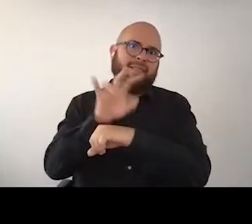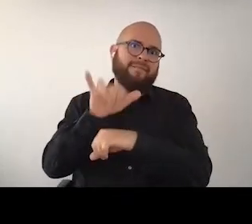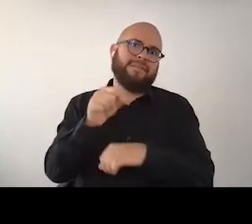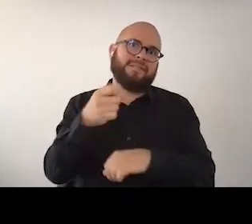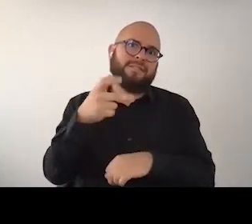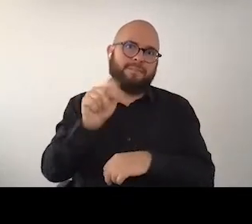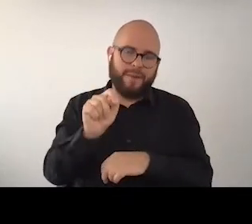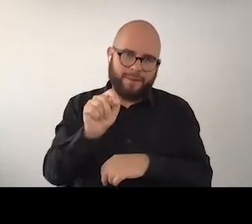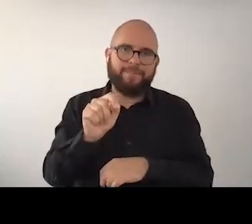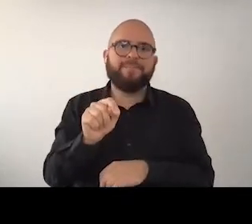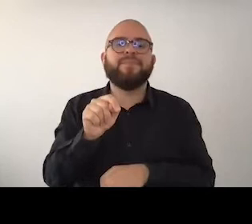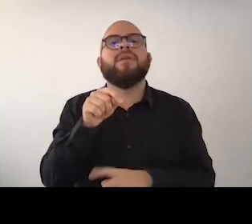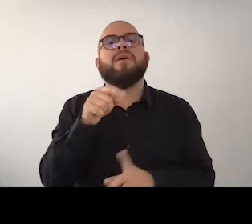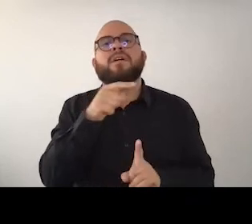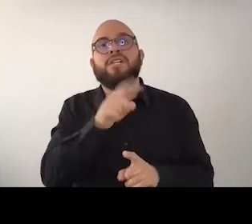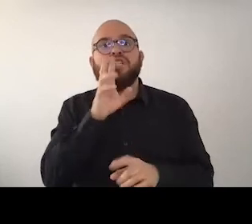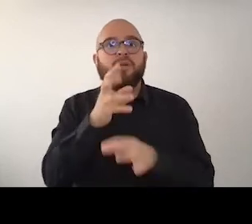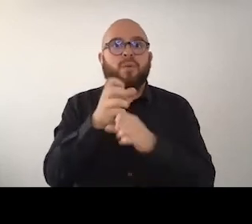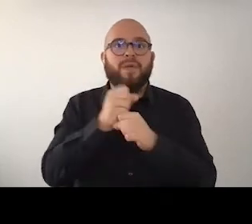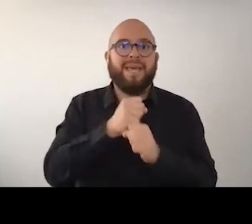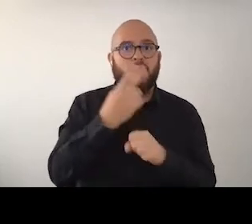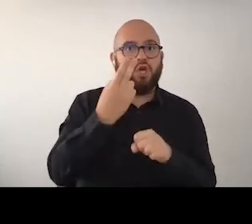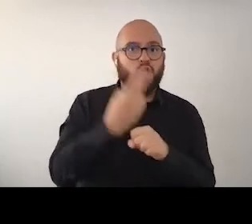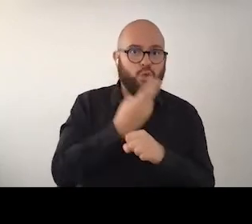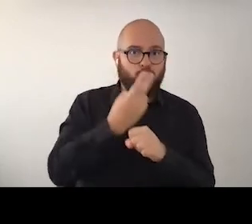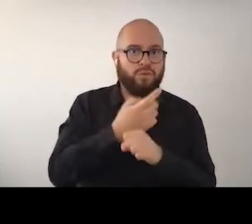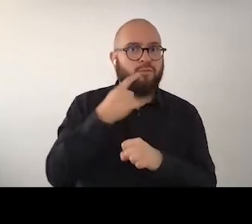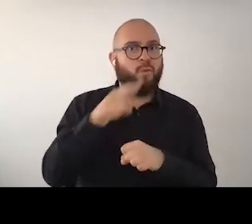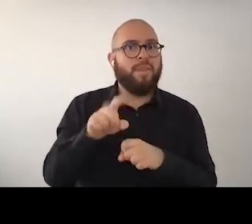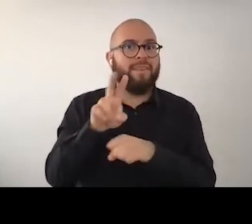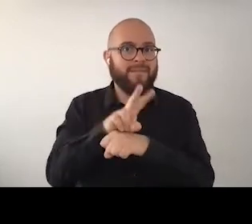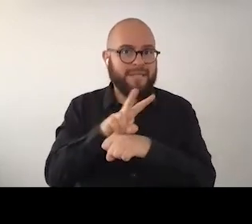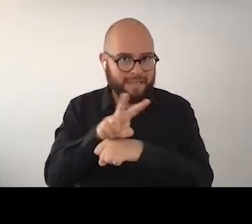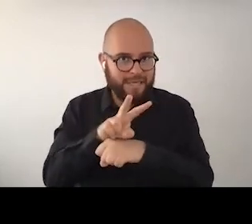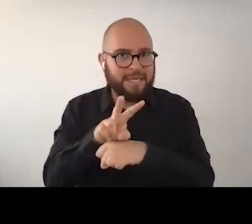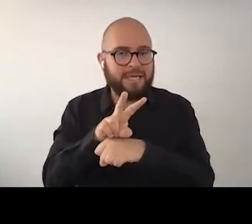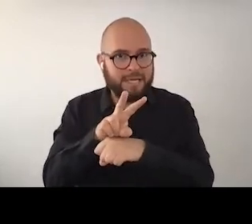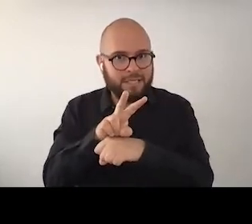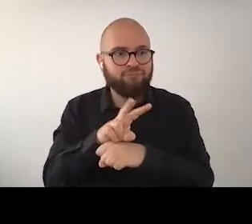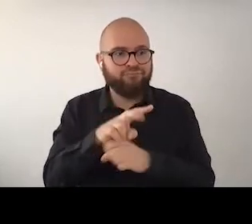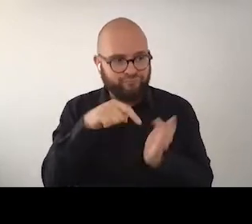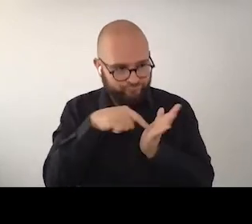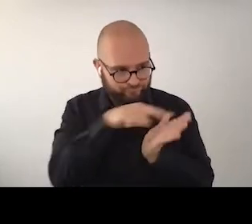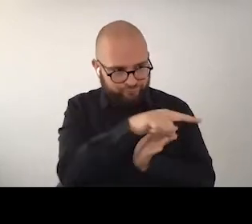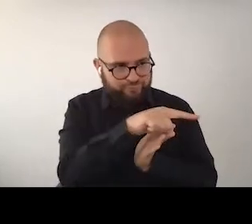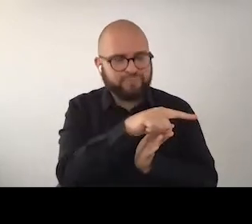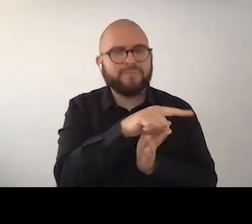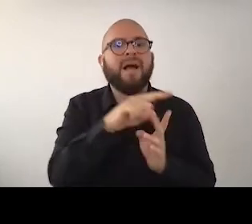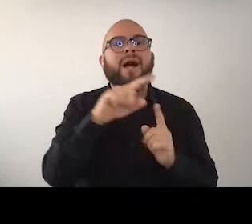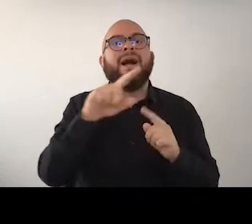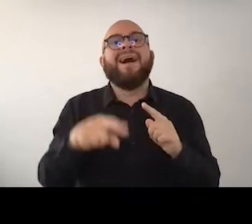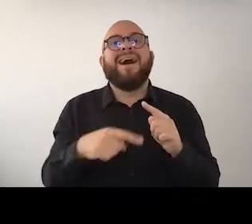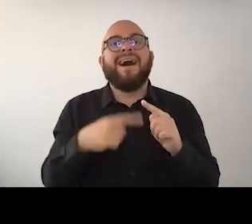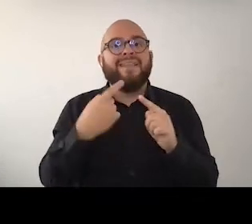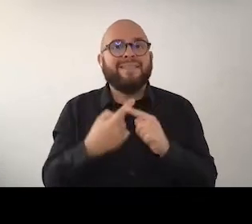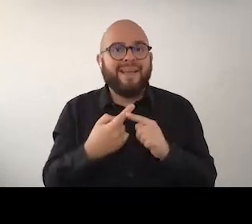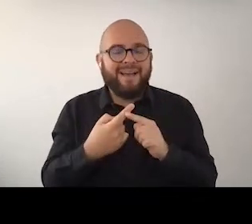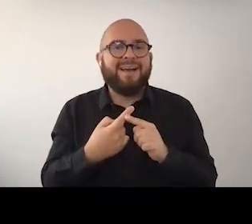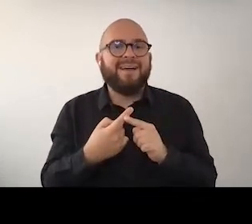she would get use paid off of the vanilla. And then she would receive a payment